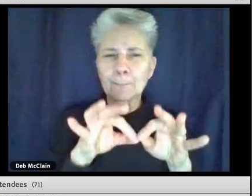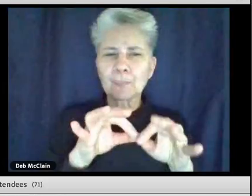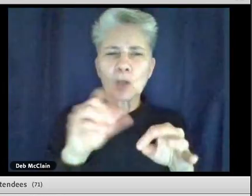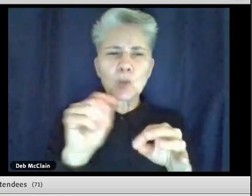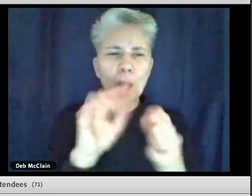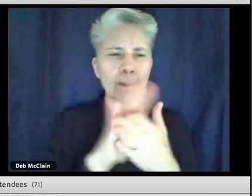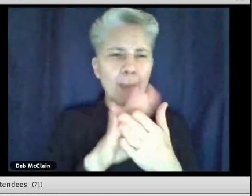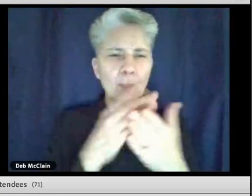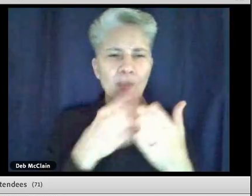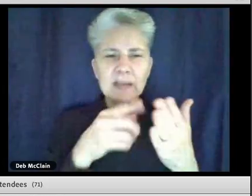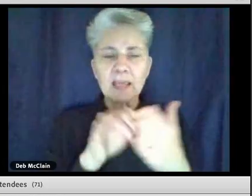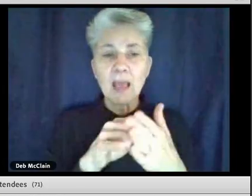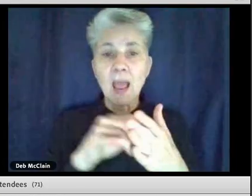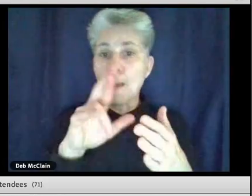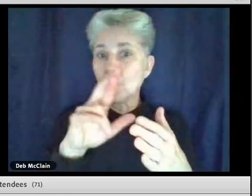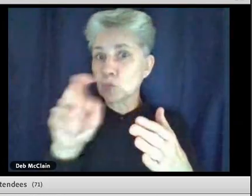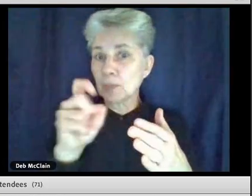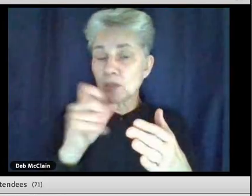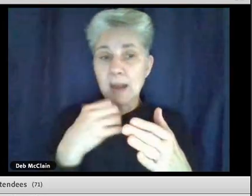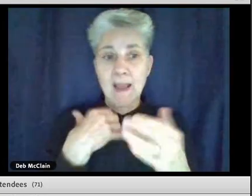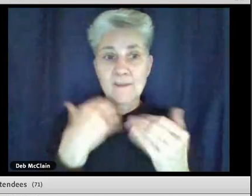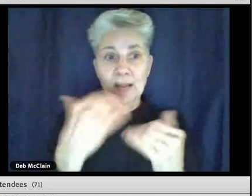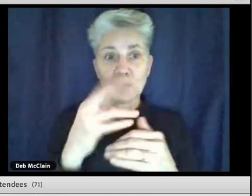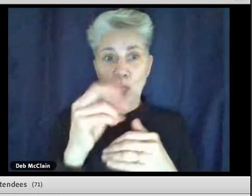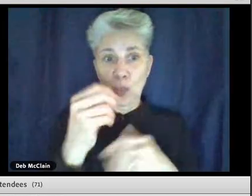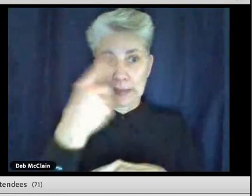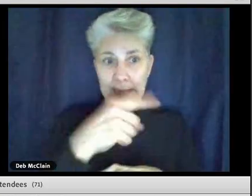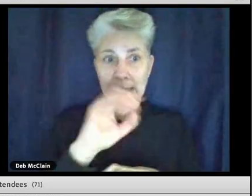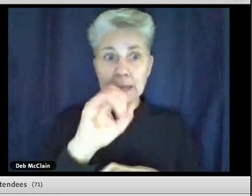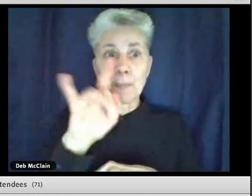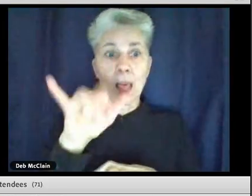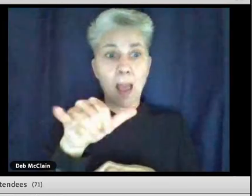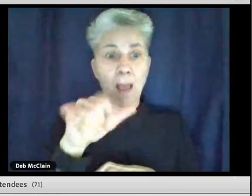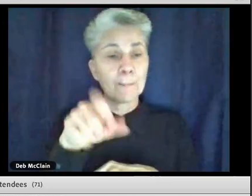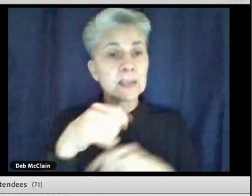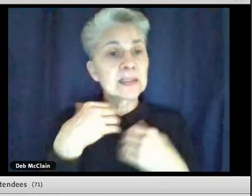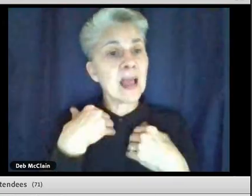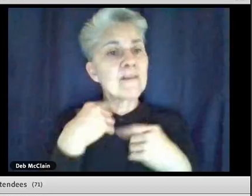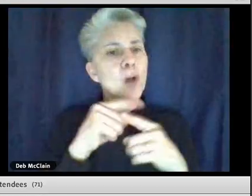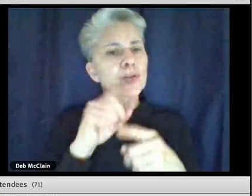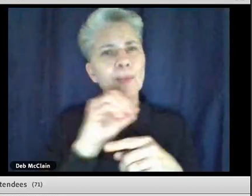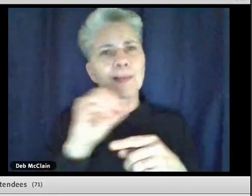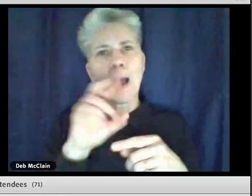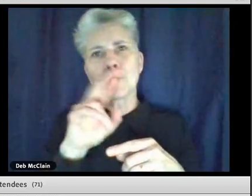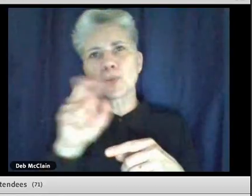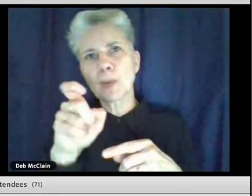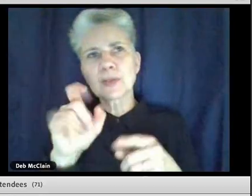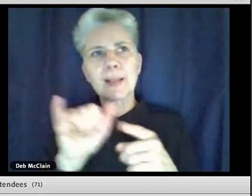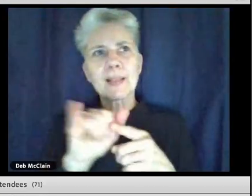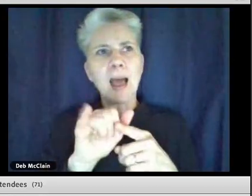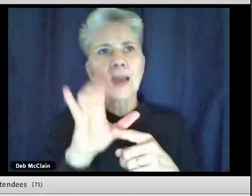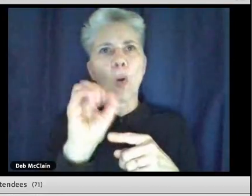Your prescription items, you want to have at least a 30-day supply, and also nonprescription like your over-the-counter allergy,